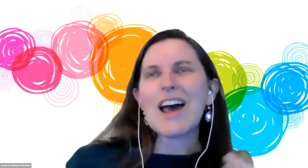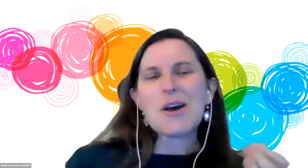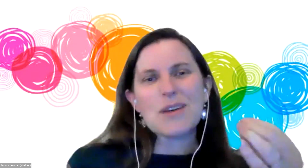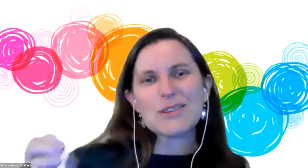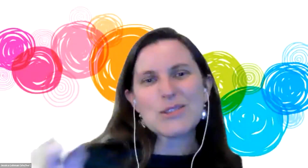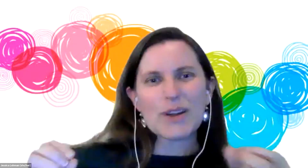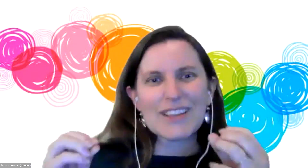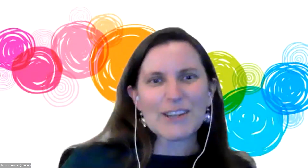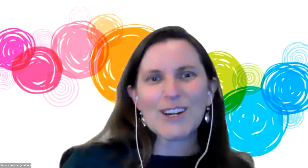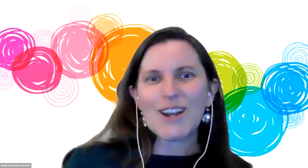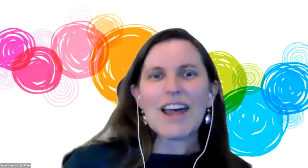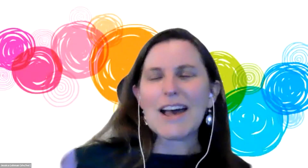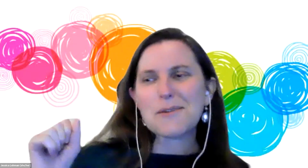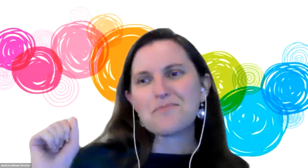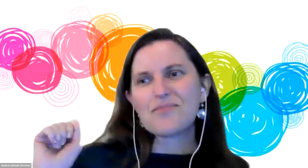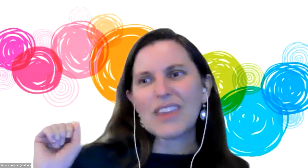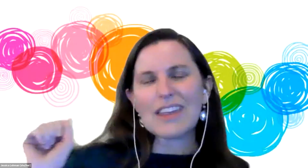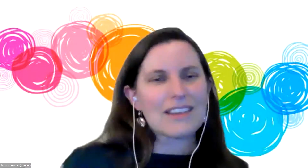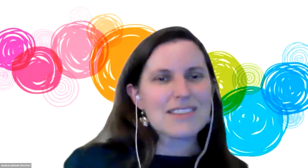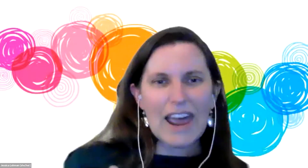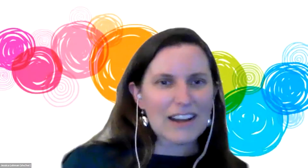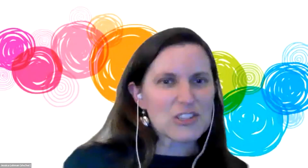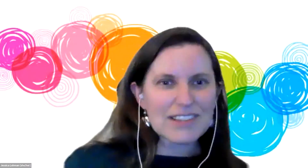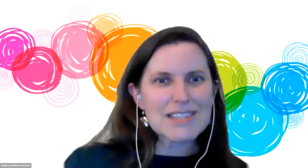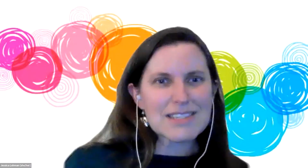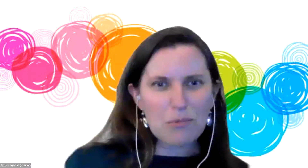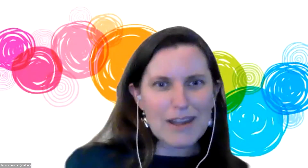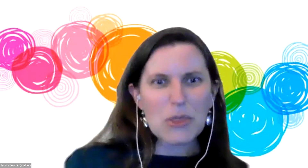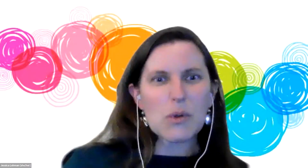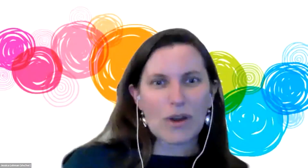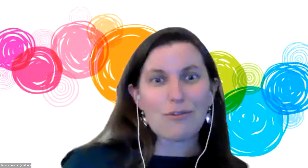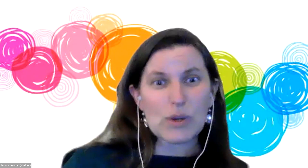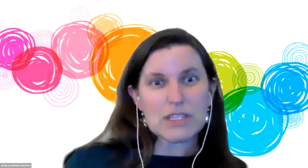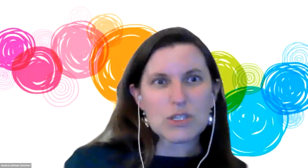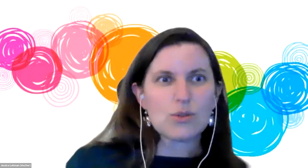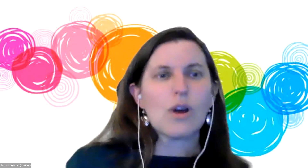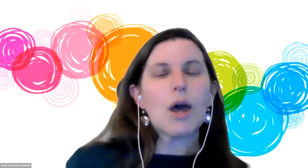follow up with individual hospitals now. Because things